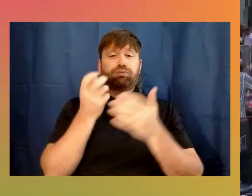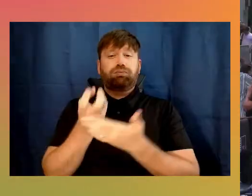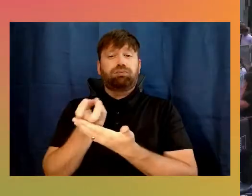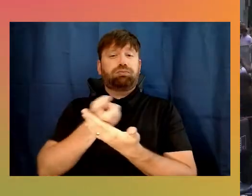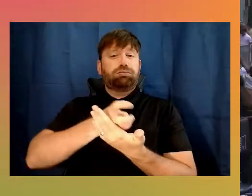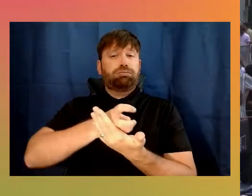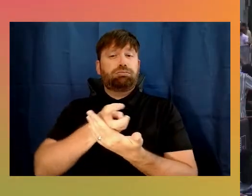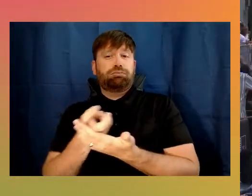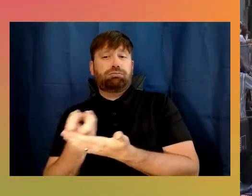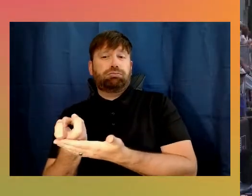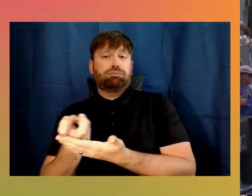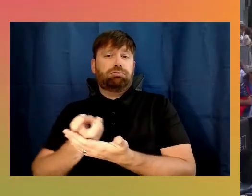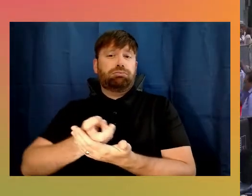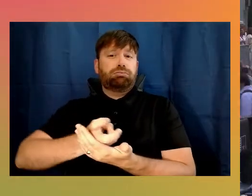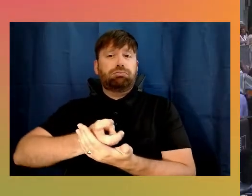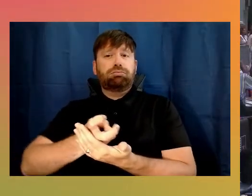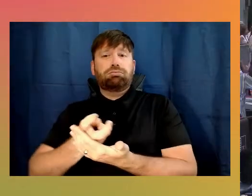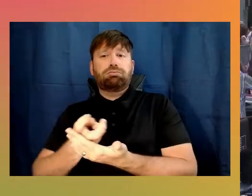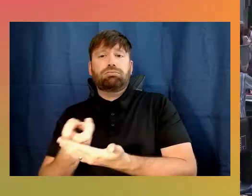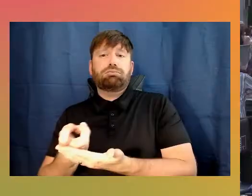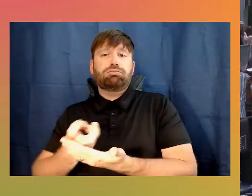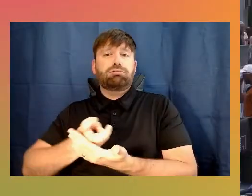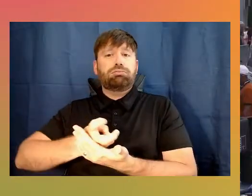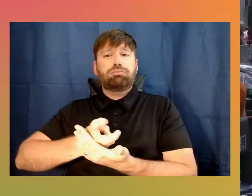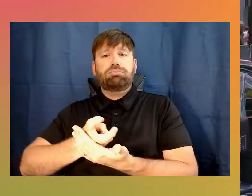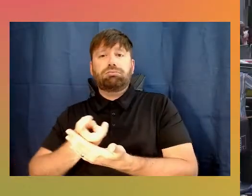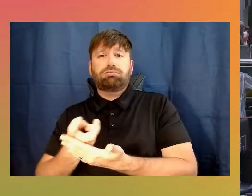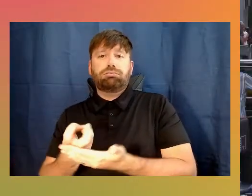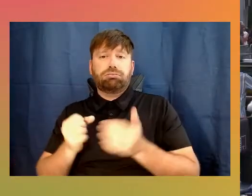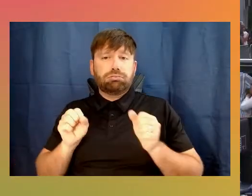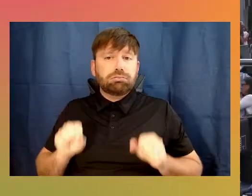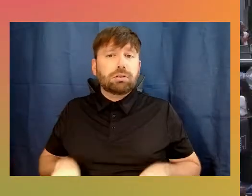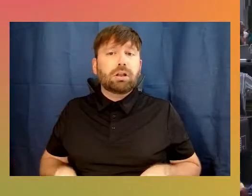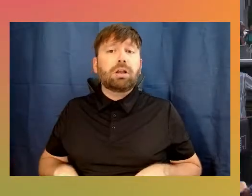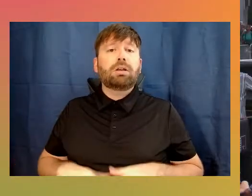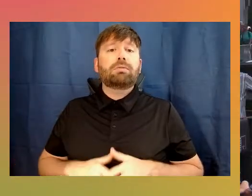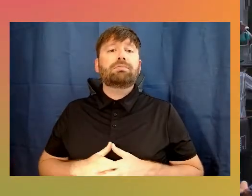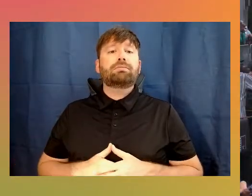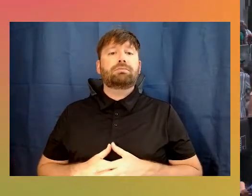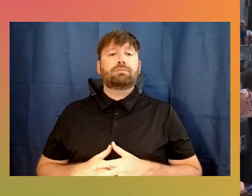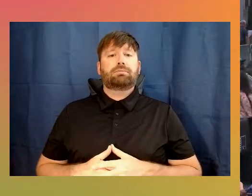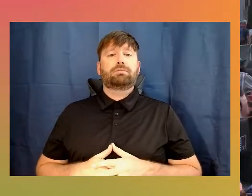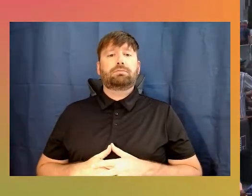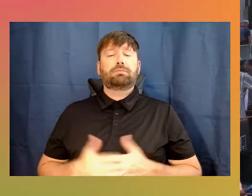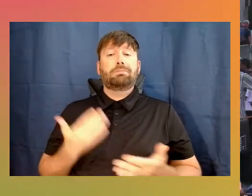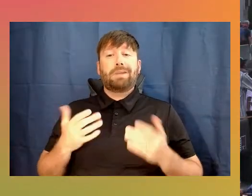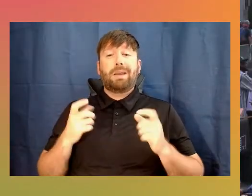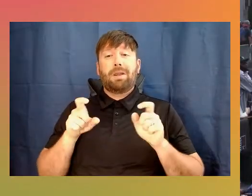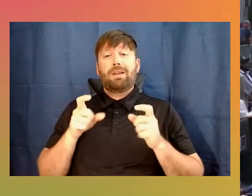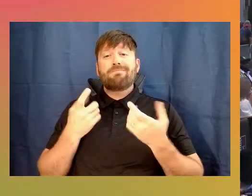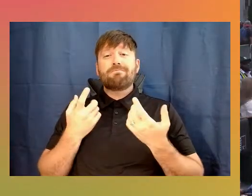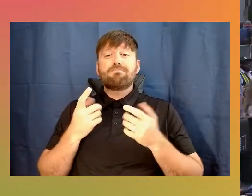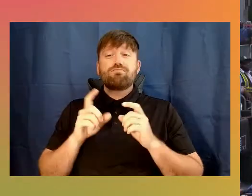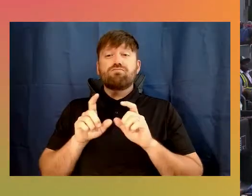DOWN. AND ONCE YOU ARRIVE, YOU MIGHT HAVE TO COORDINATE WITH YOUR NEIGHBOR, BUT MAYBE ROCK A LITTLE SIDE TO SIDE.